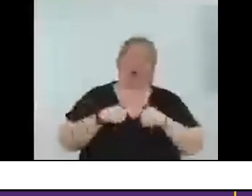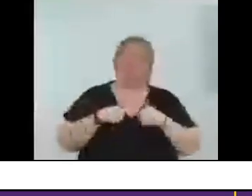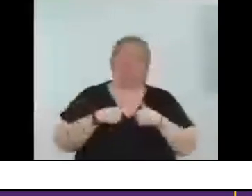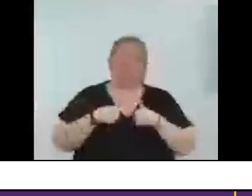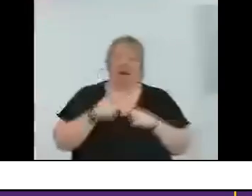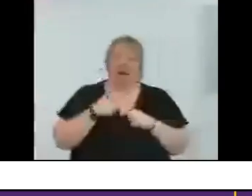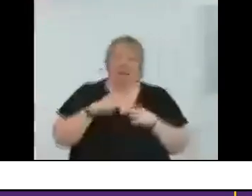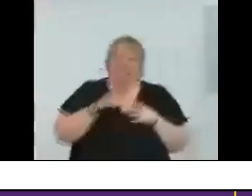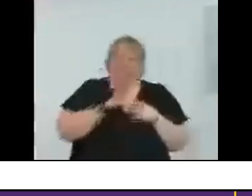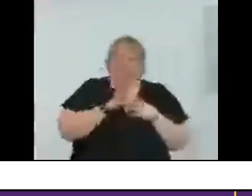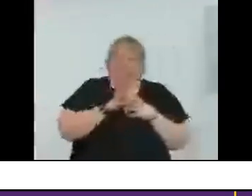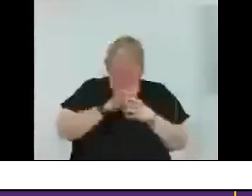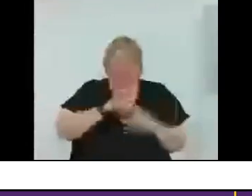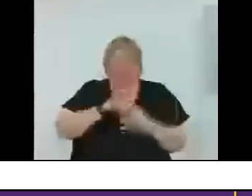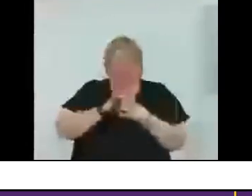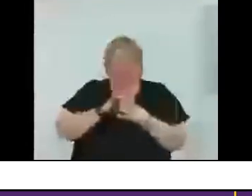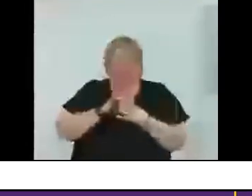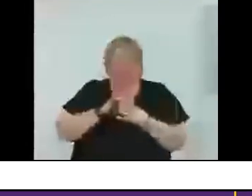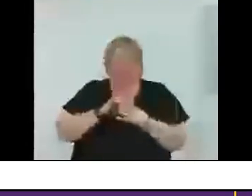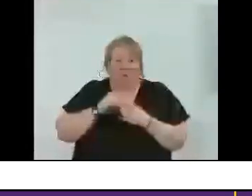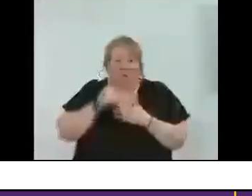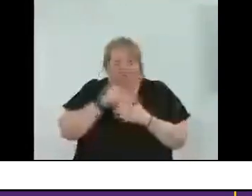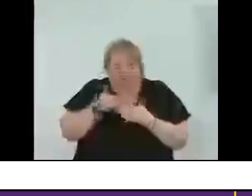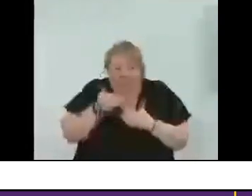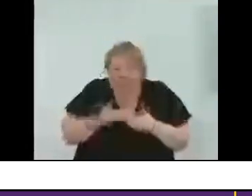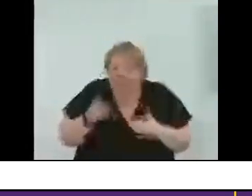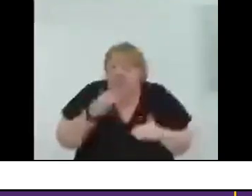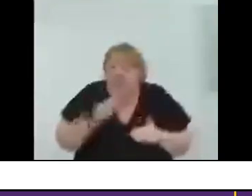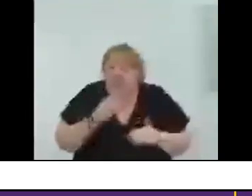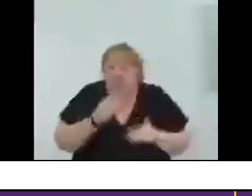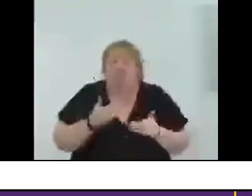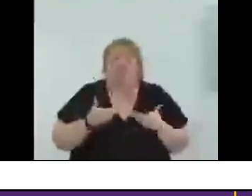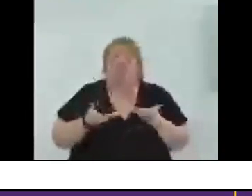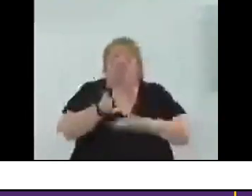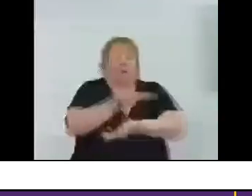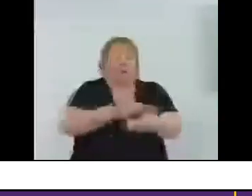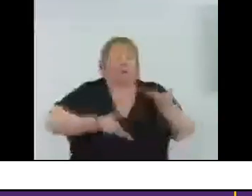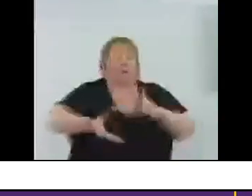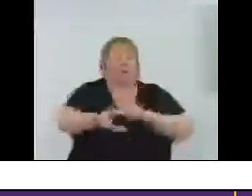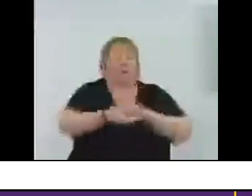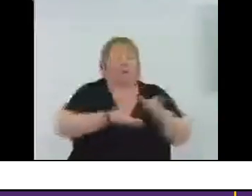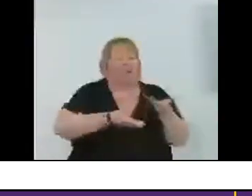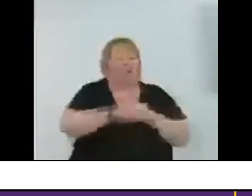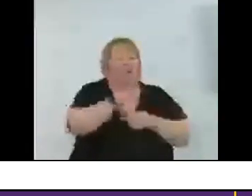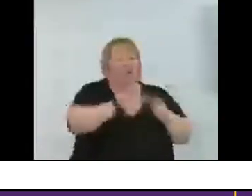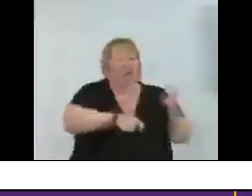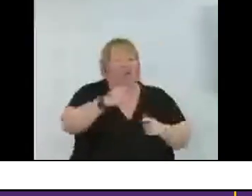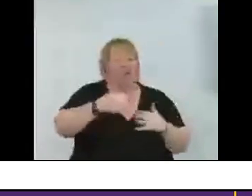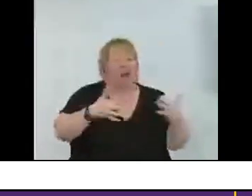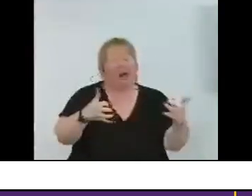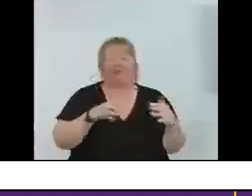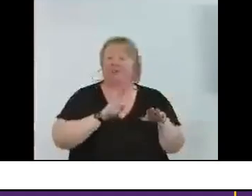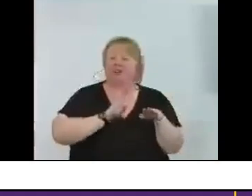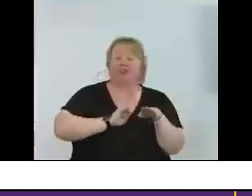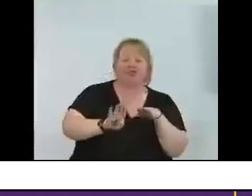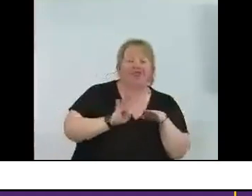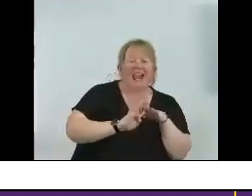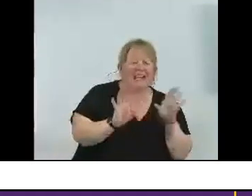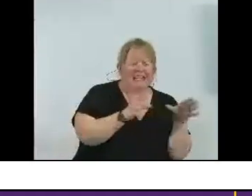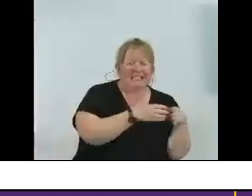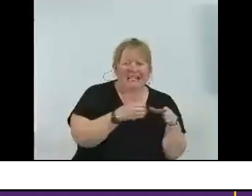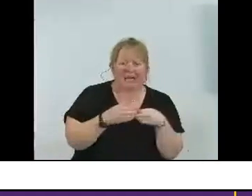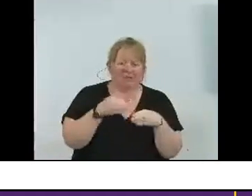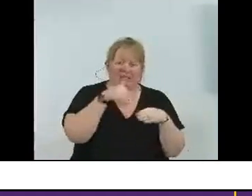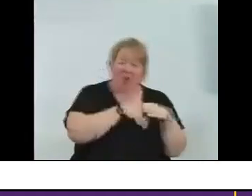in terms of the language that we use when we talk to customers, training teams internally,